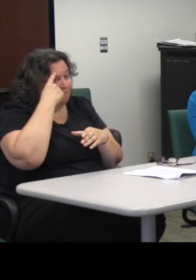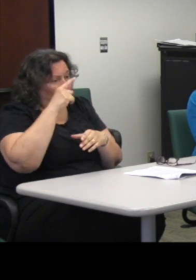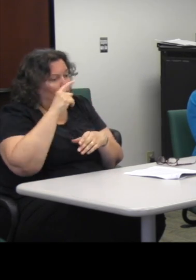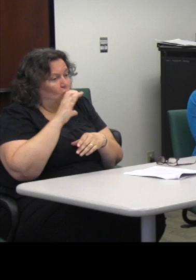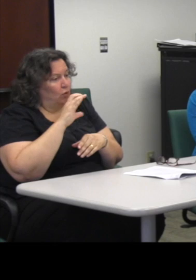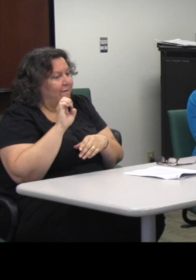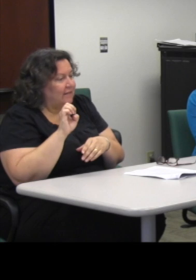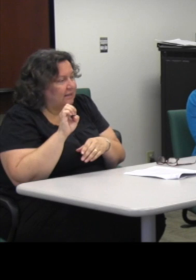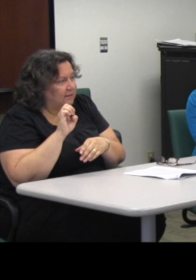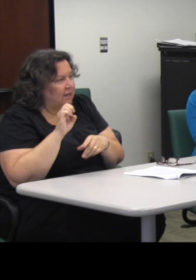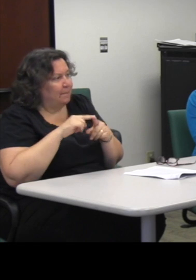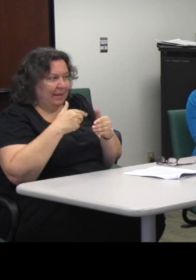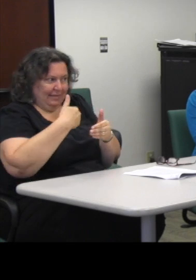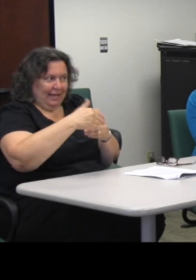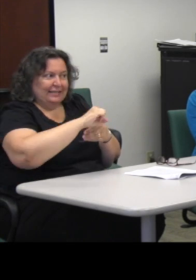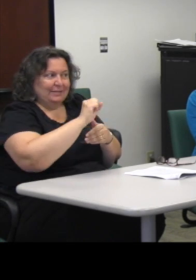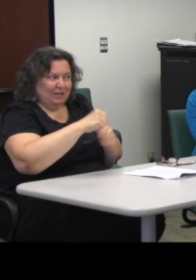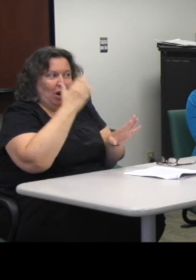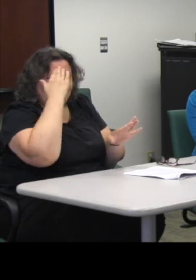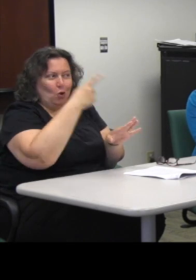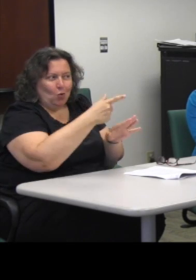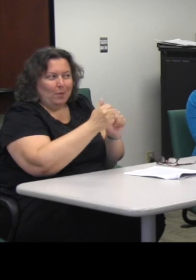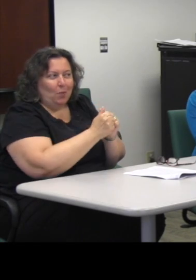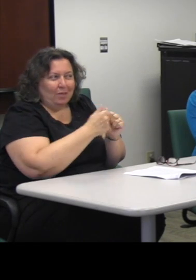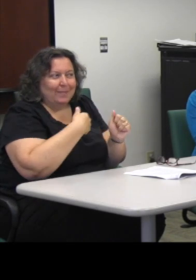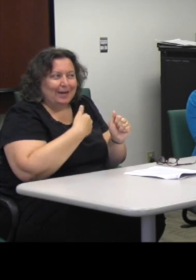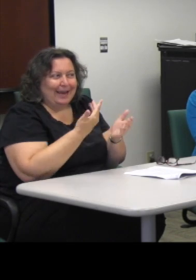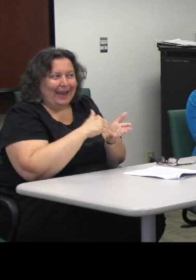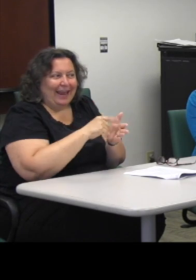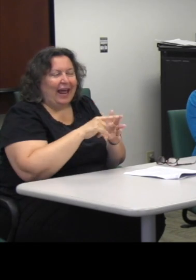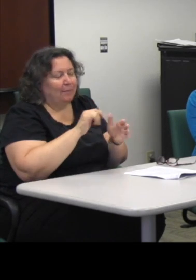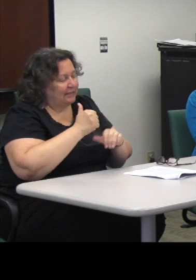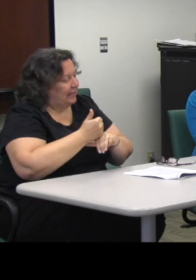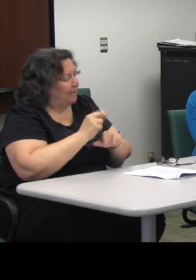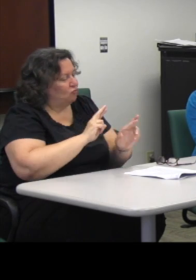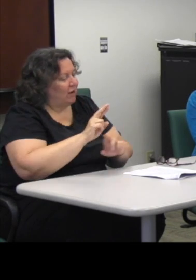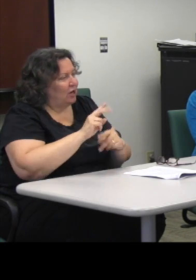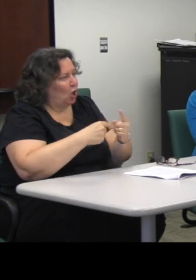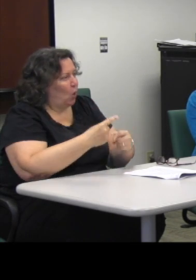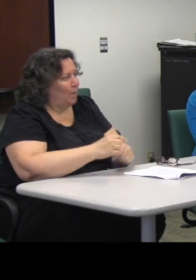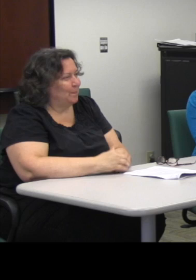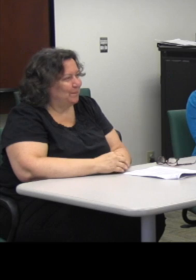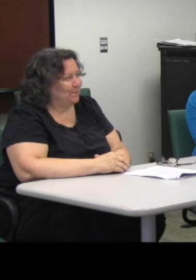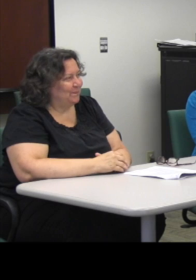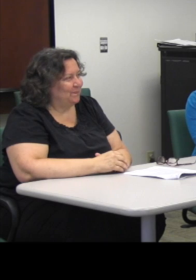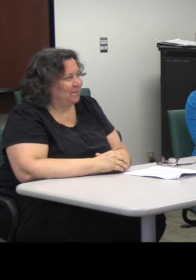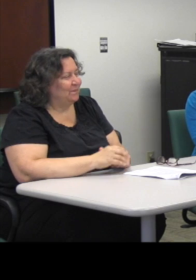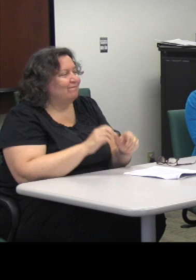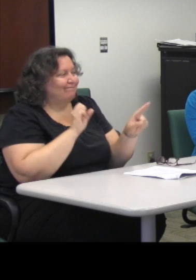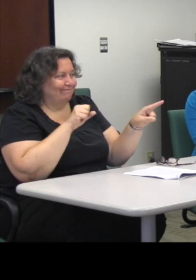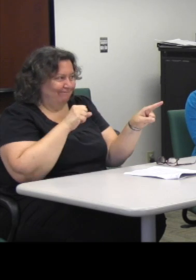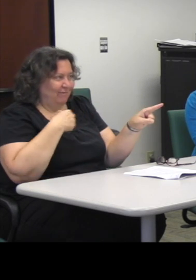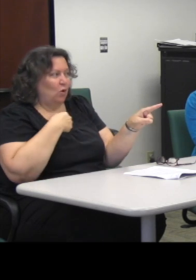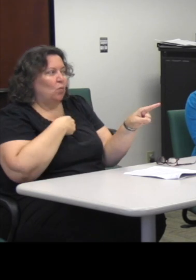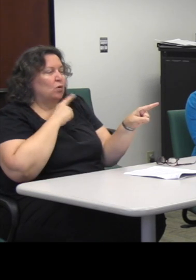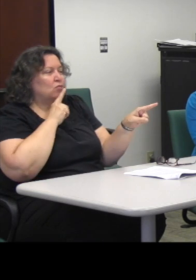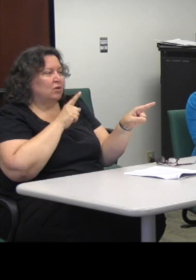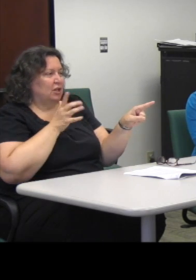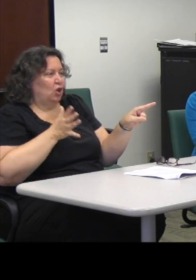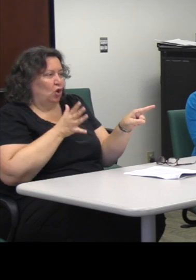But this next semester, I know that you'll be with us. And I'm all set up and ready to go. Mary: Yeah, we really encourage Luke to